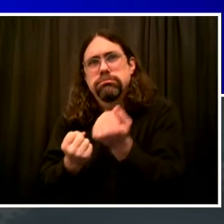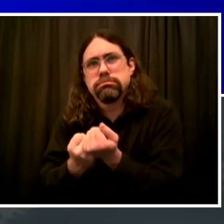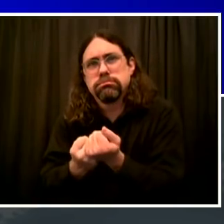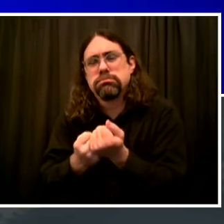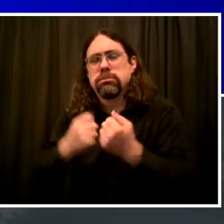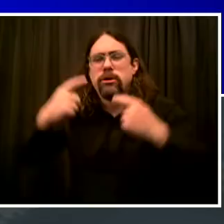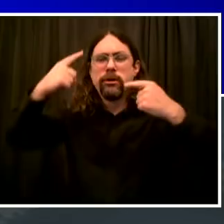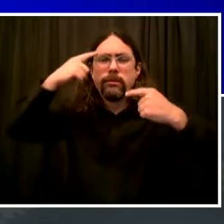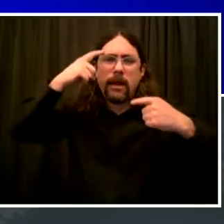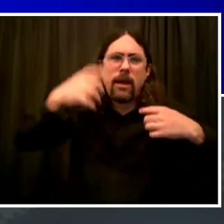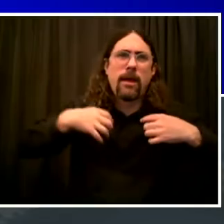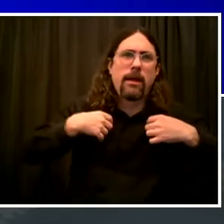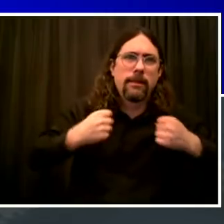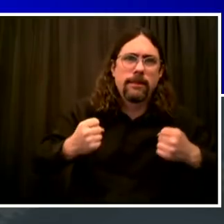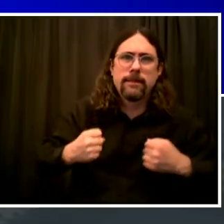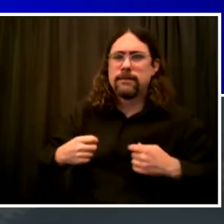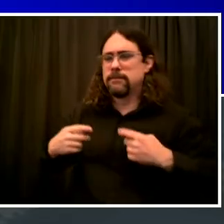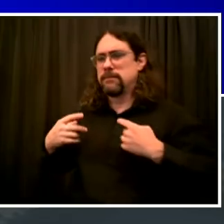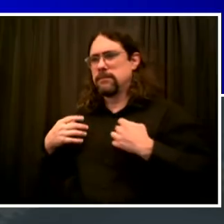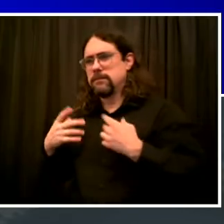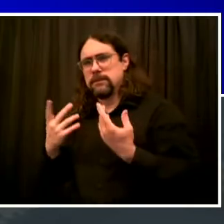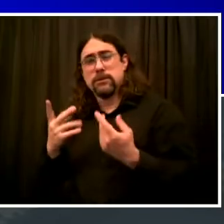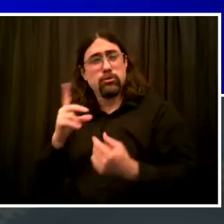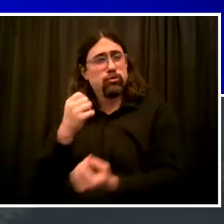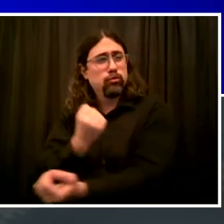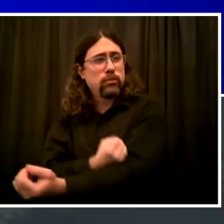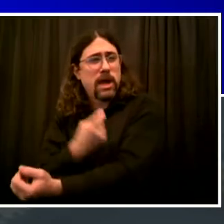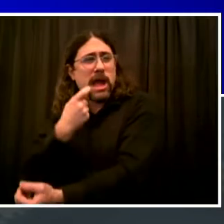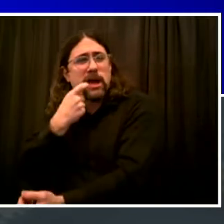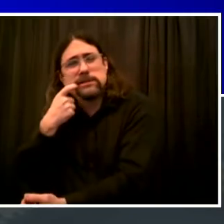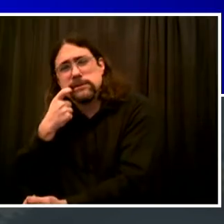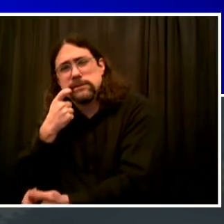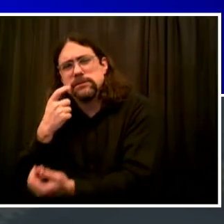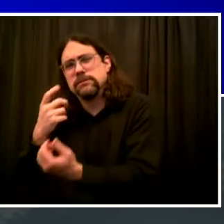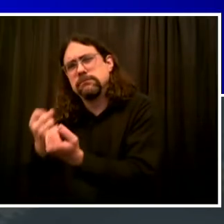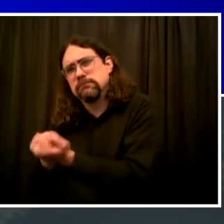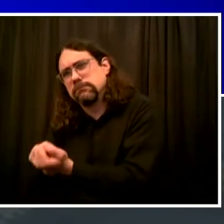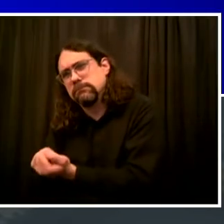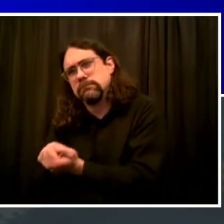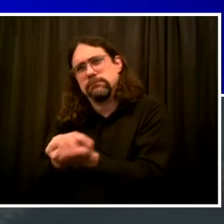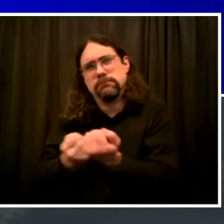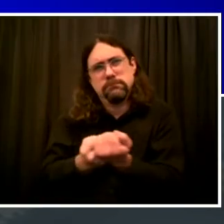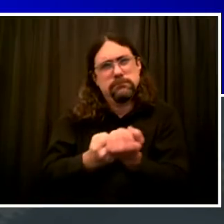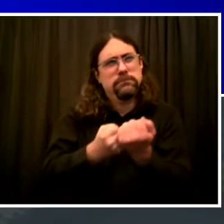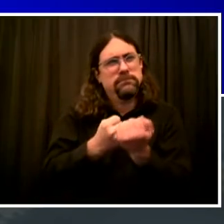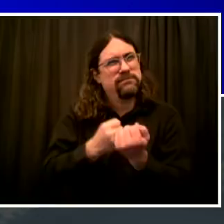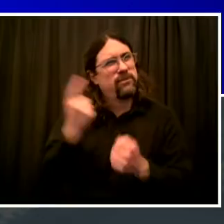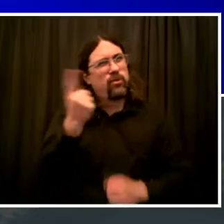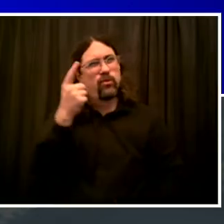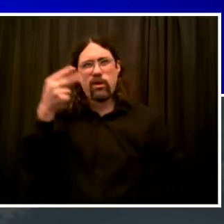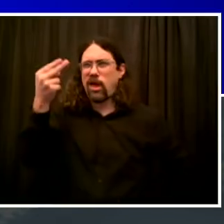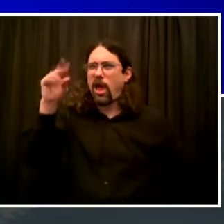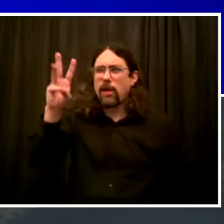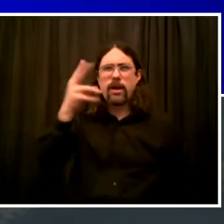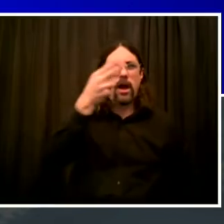OVERCOMIG NTHE CHALLENGES THEY FACE INCLUDING MENTAL HEALTH CHALLENGES, SUBSTANCE ABUSE CLLHAEESNG.